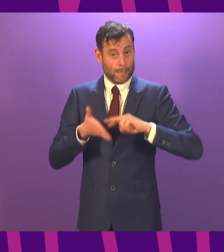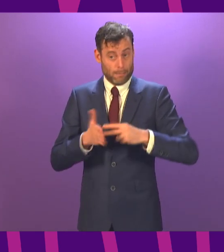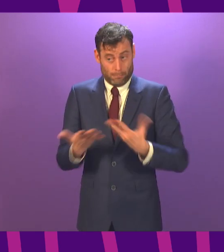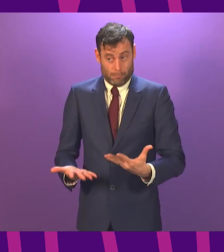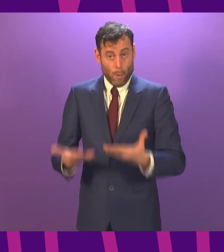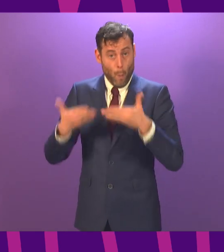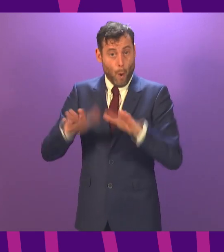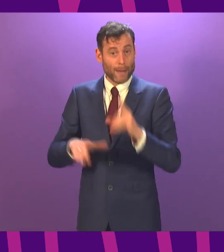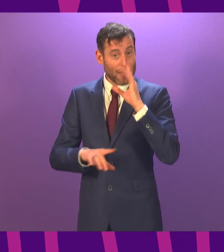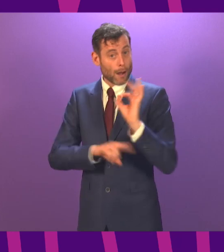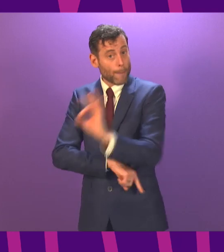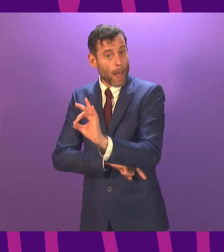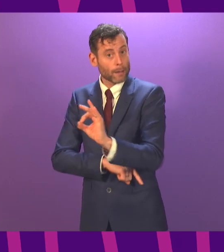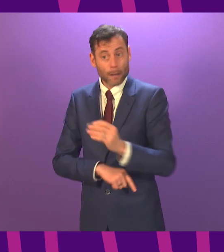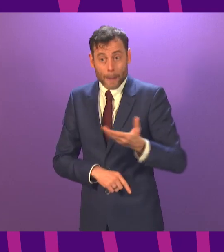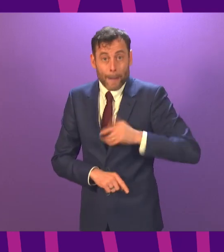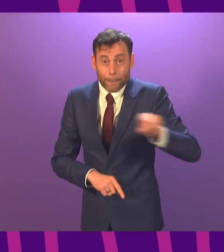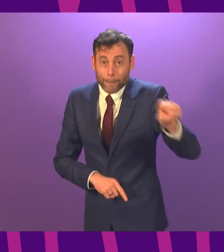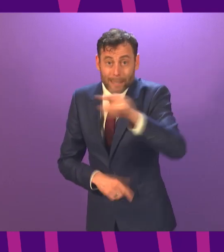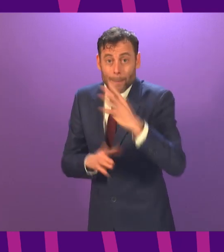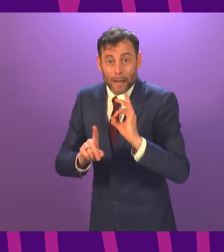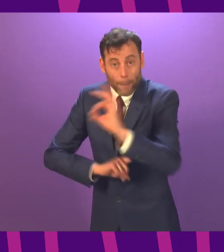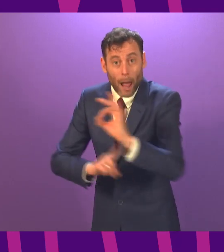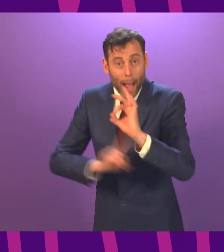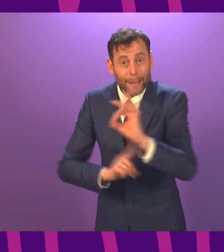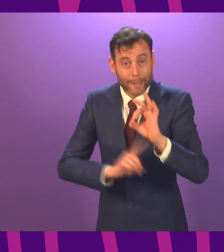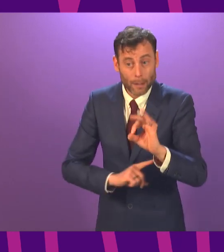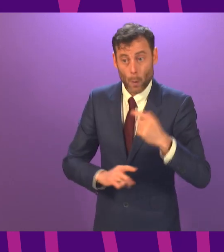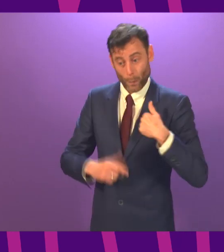applications; businesses are, and have been, applying, and many businesses have got money.